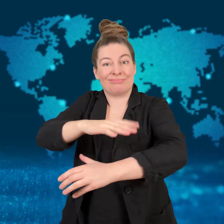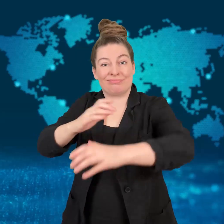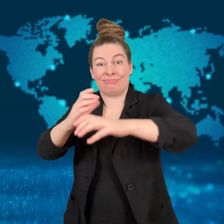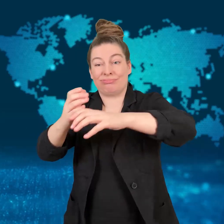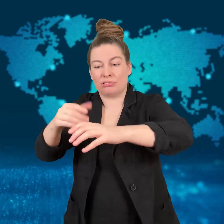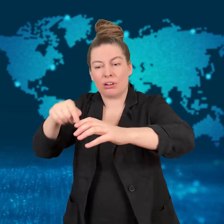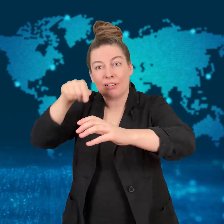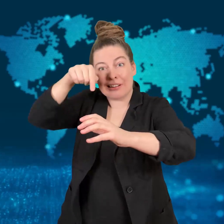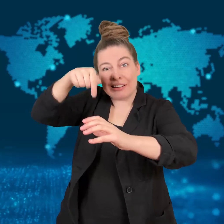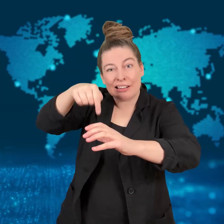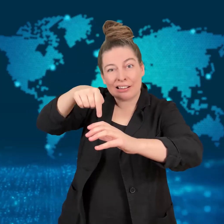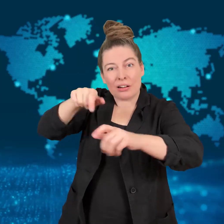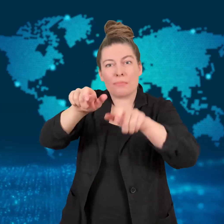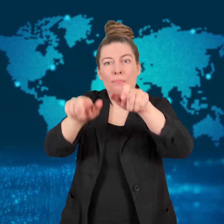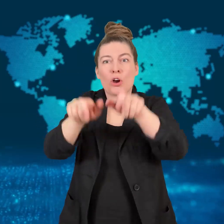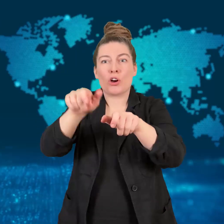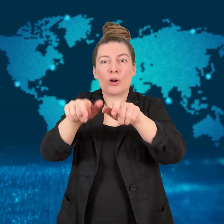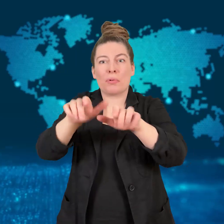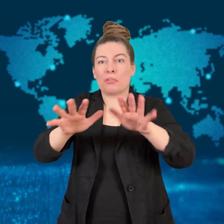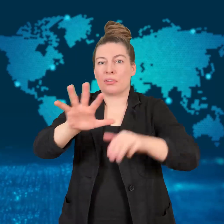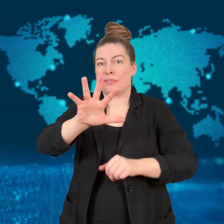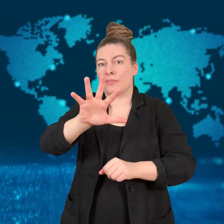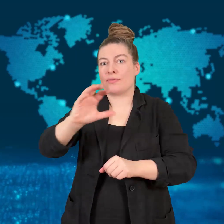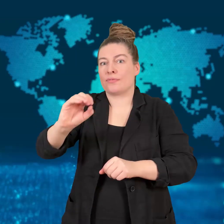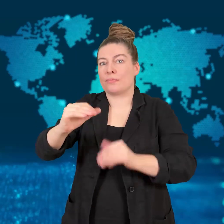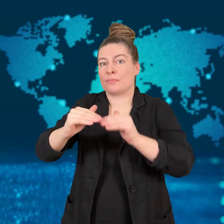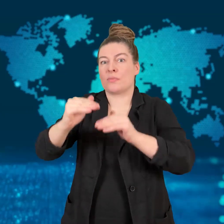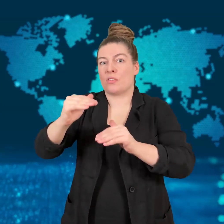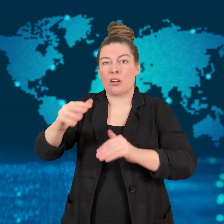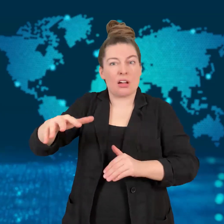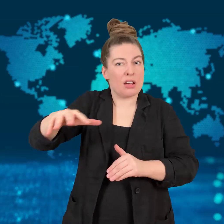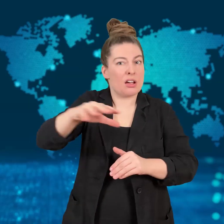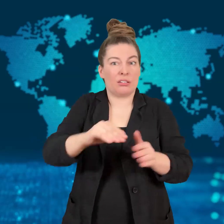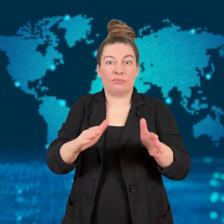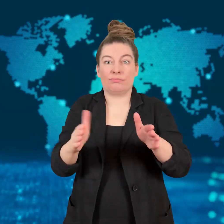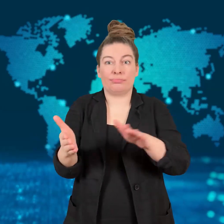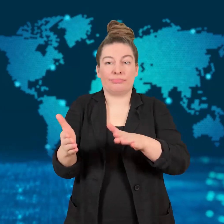lost control, and veered through a metal